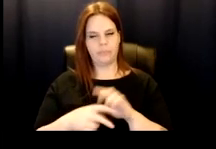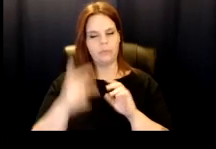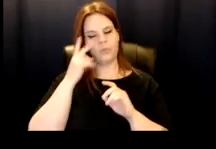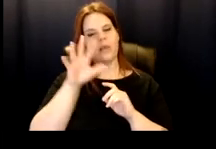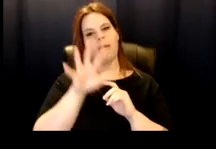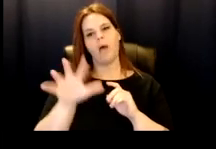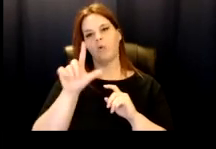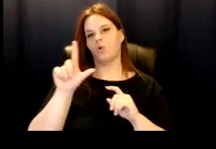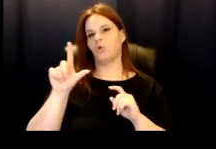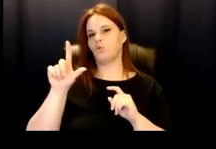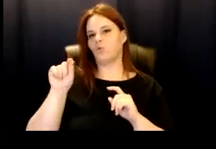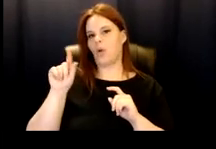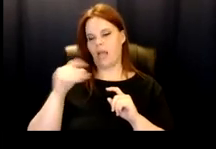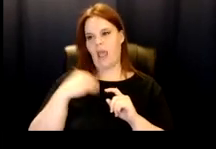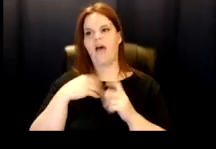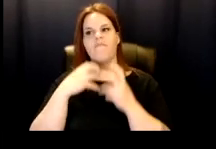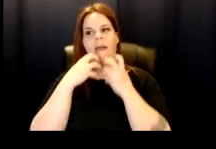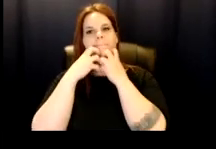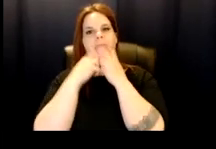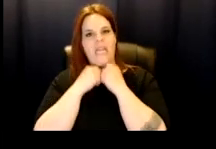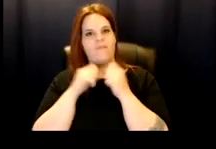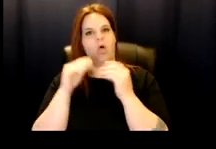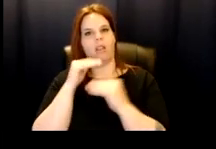have some meaningful level of activity in the database which we will get to in just